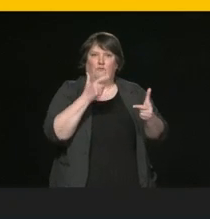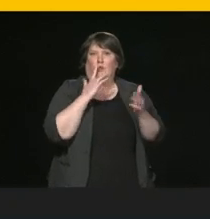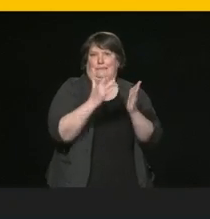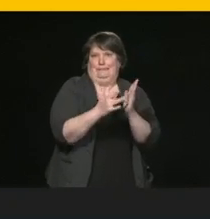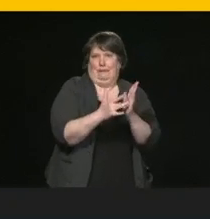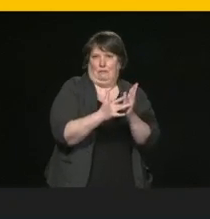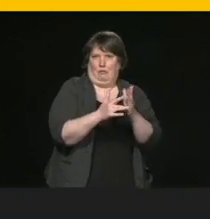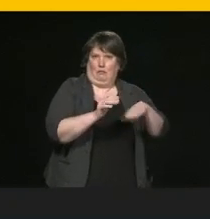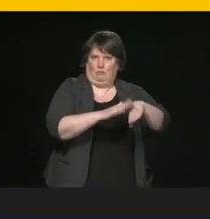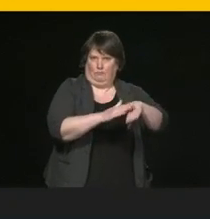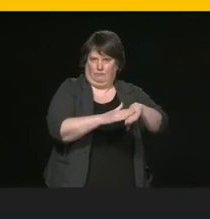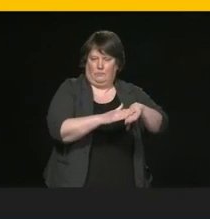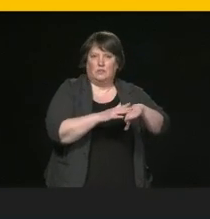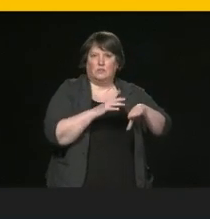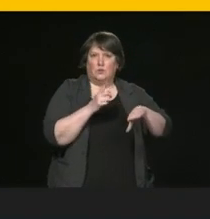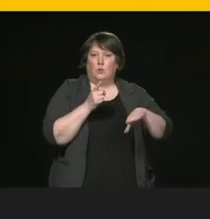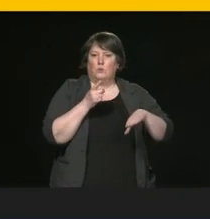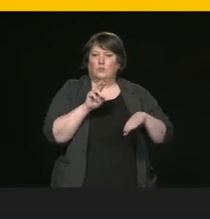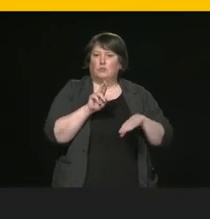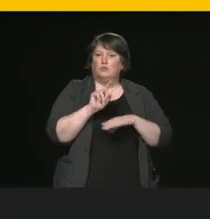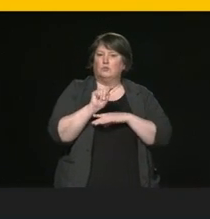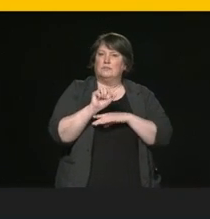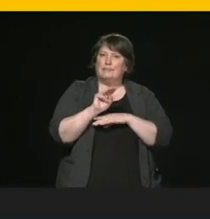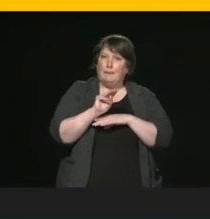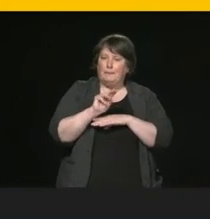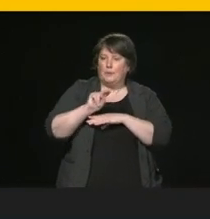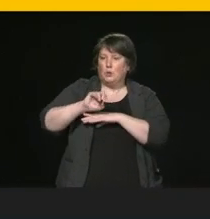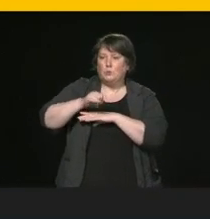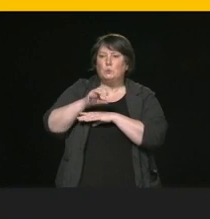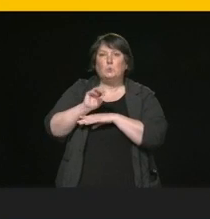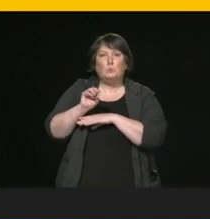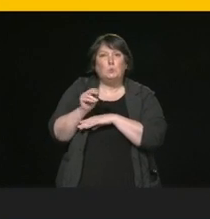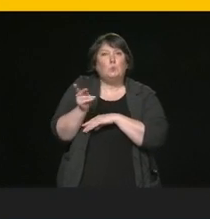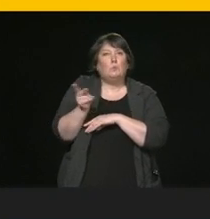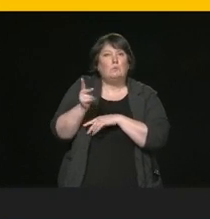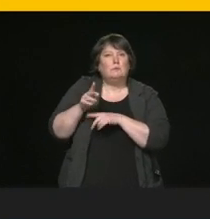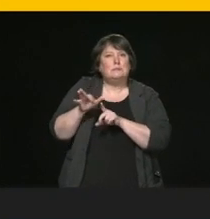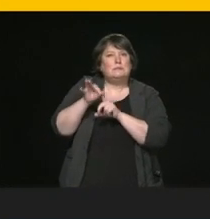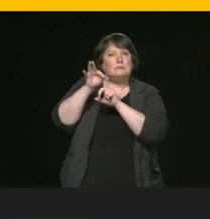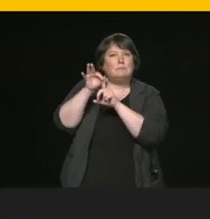THE TECHNICAL GUIDANCE LEVEL. DR. TAM AND DR. NJOO AS YOU KNOW